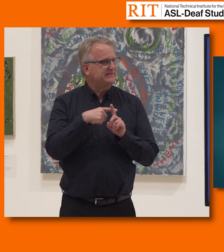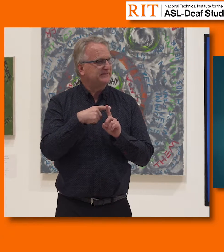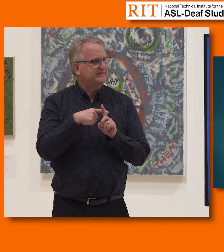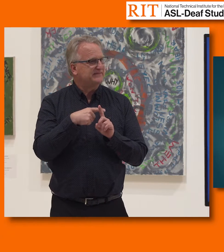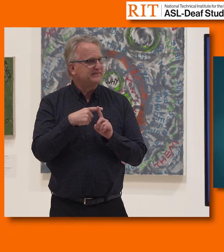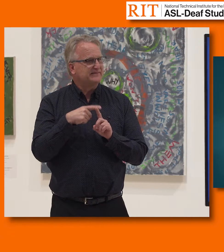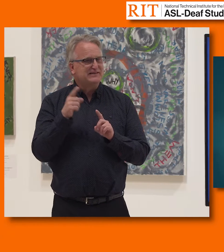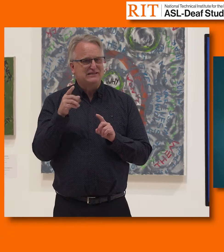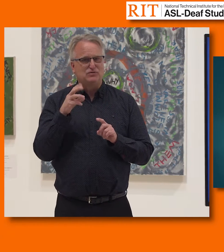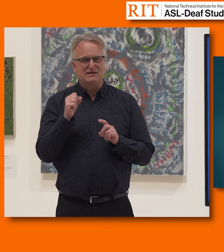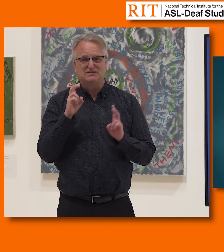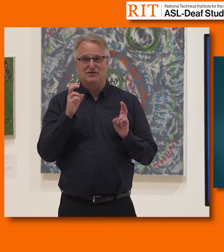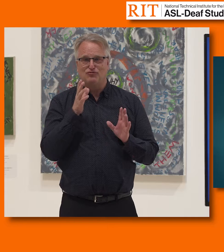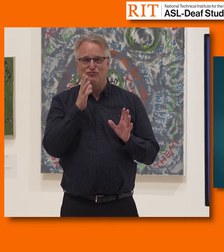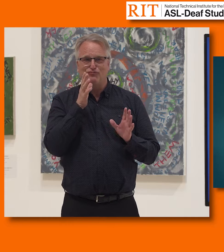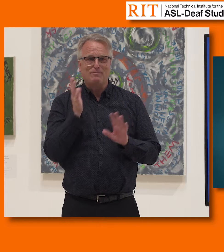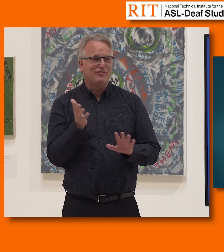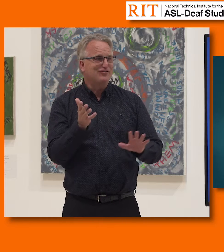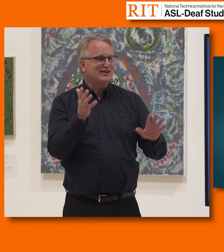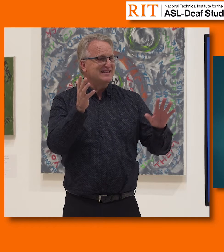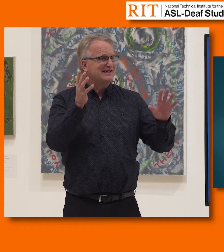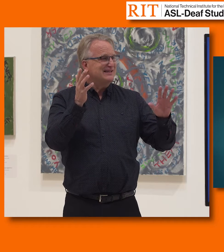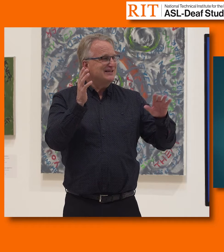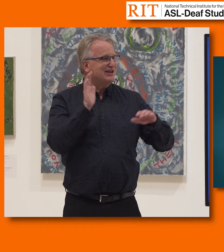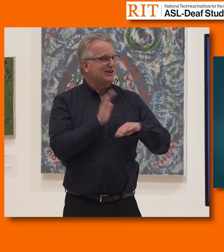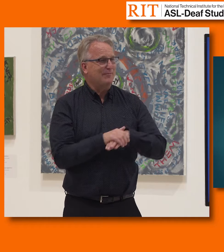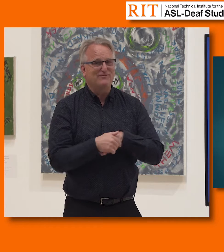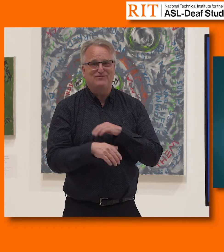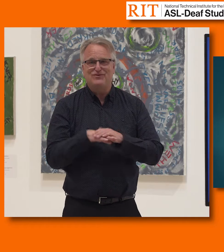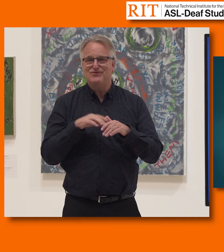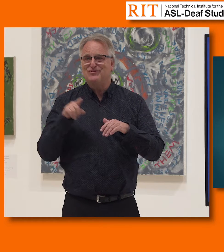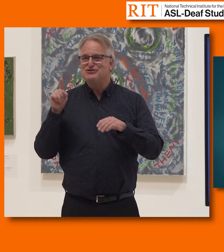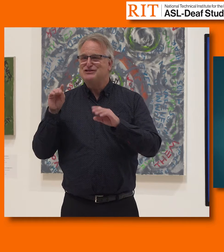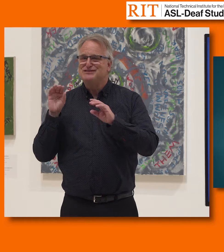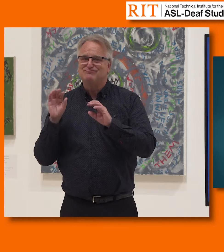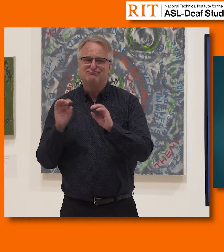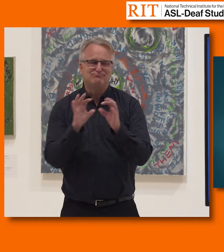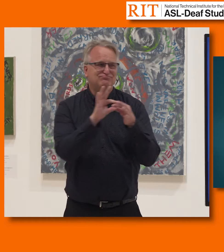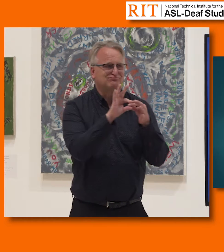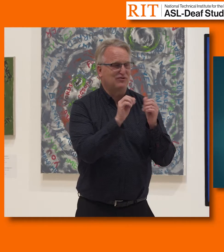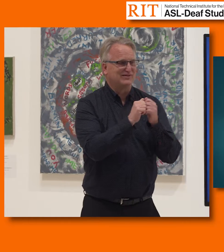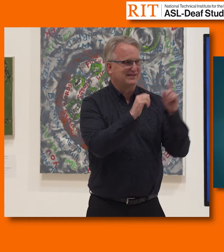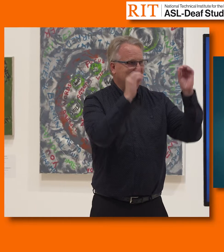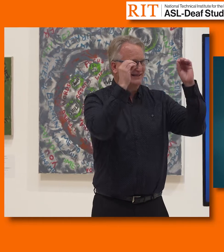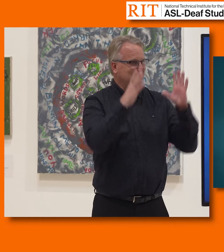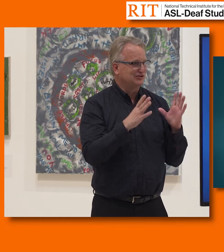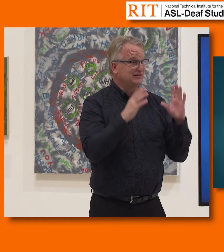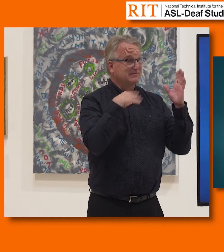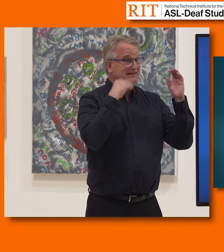my first experience was very positive. You know, they were so grandmotherly to me.